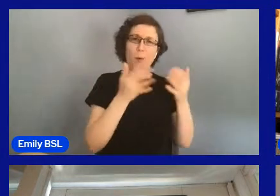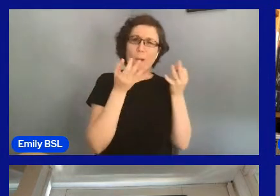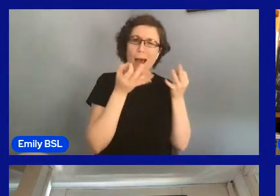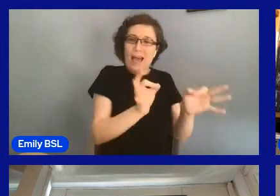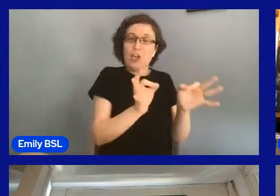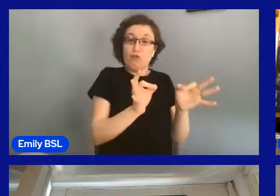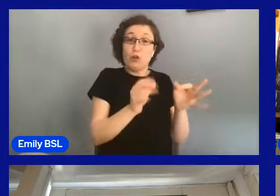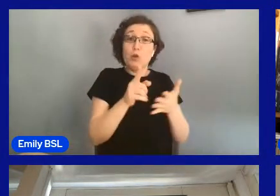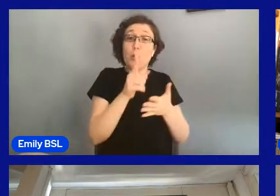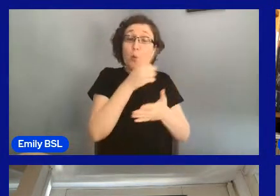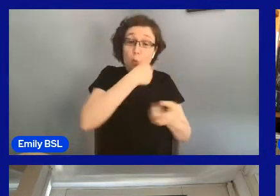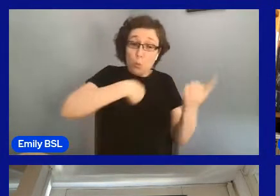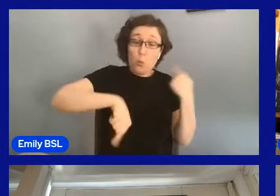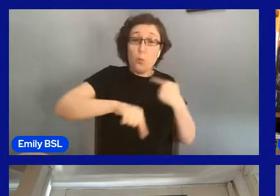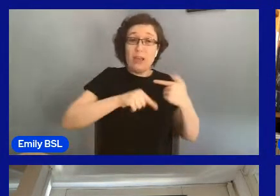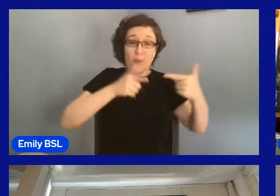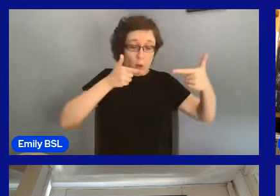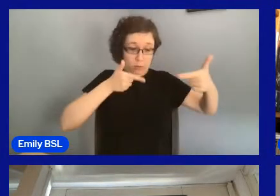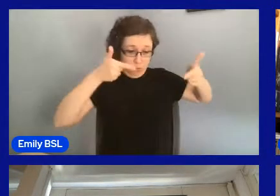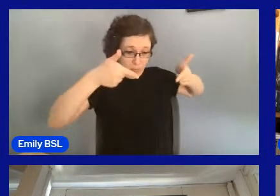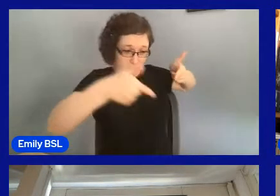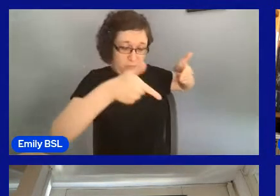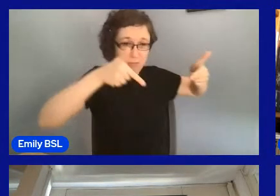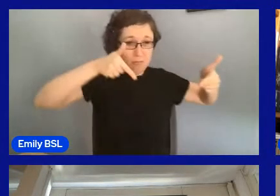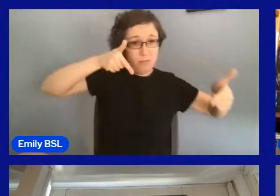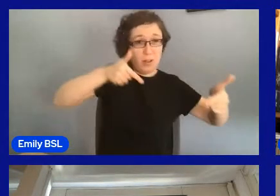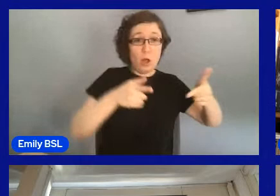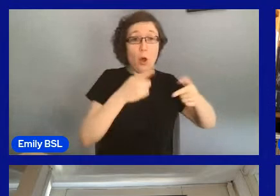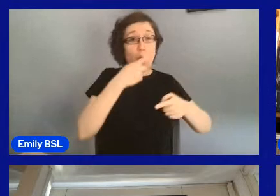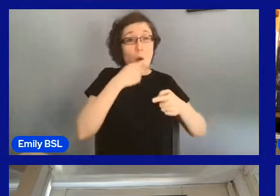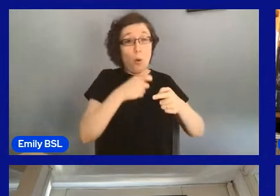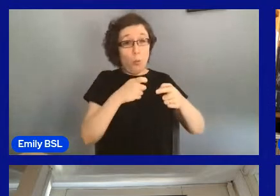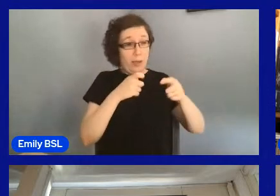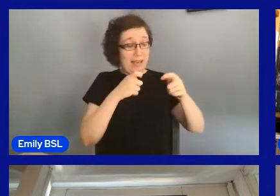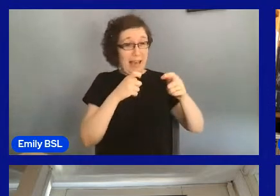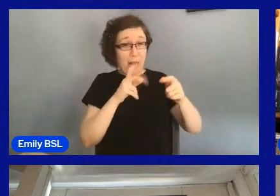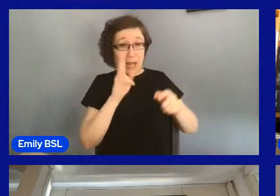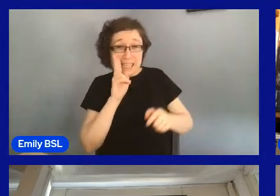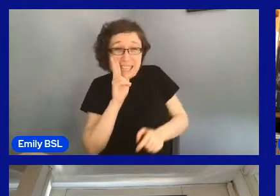as telling you where the stairs are, where groups are, but we can